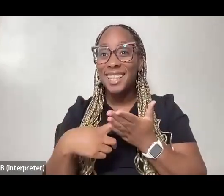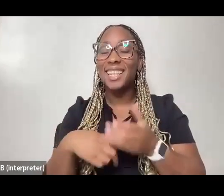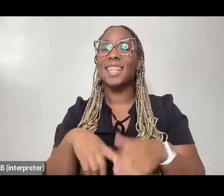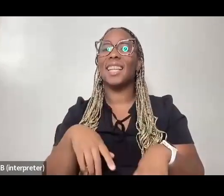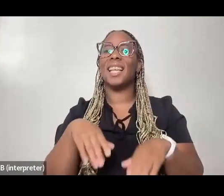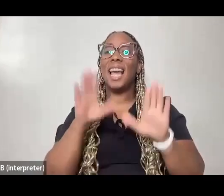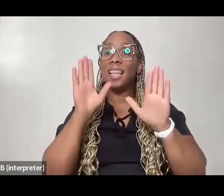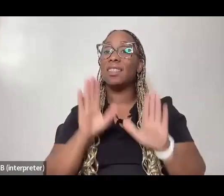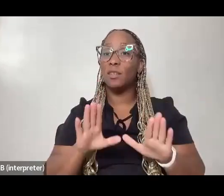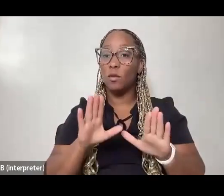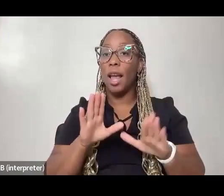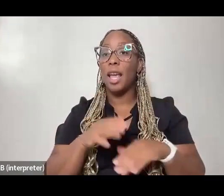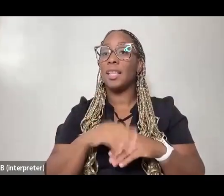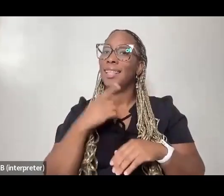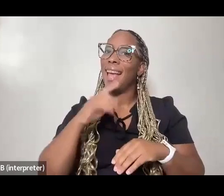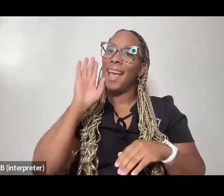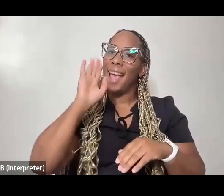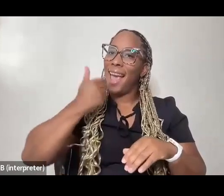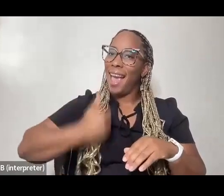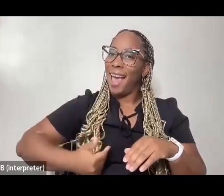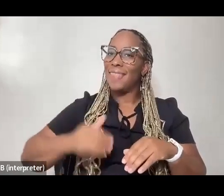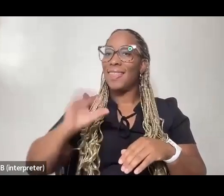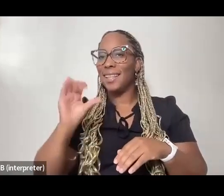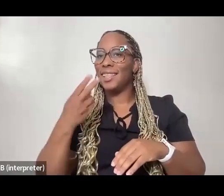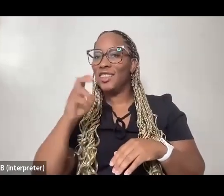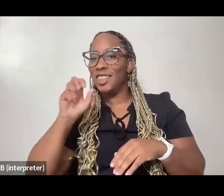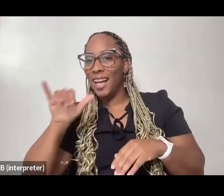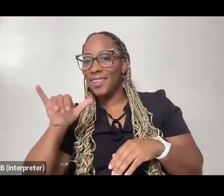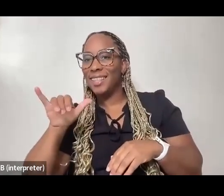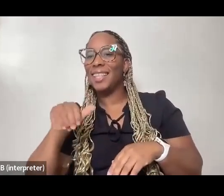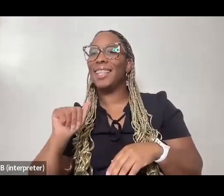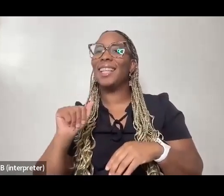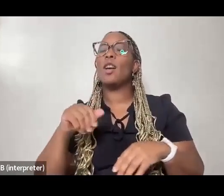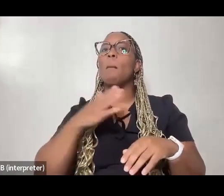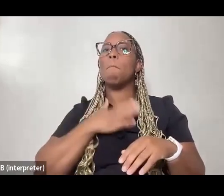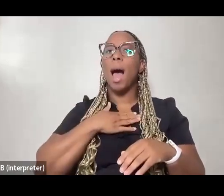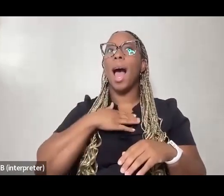know, to do something like, hey, this is Chelsea. Yeah, my opinion is this cat that, or the other end and maybe